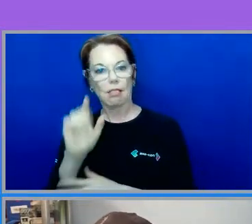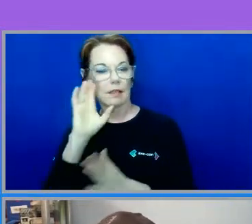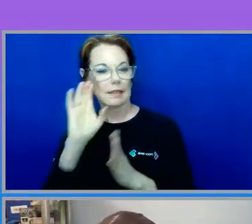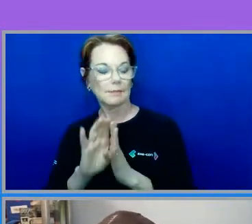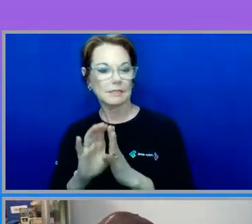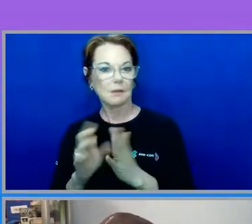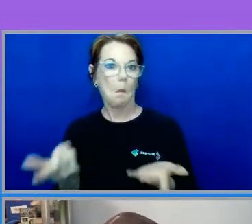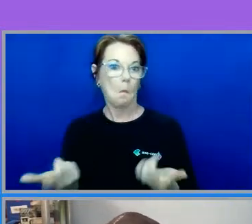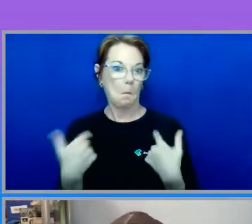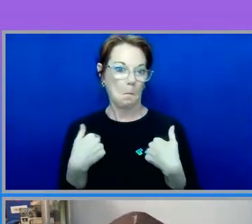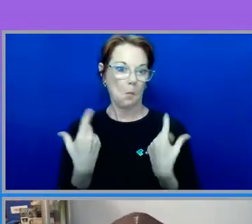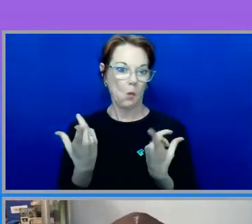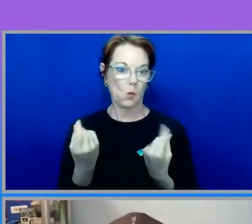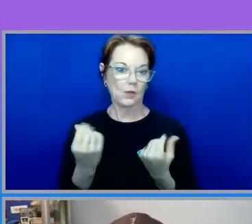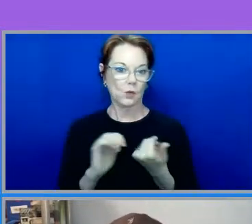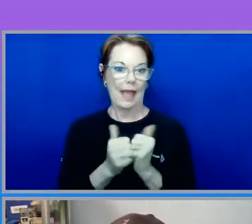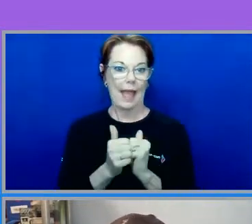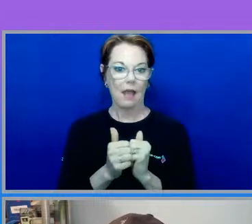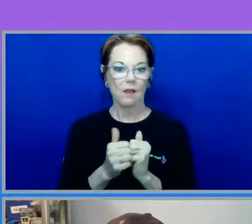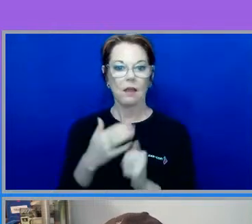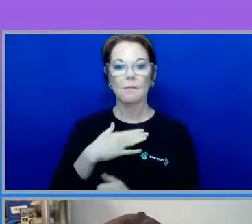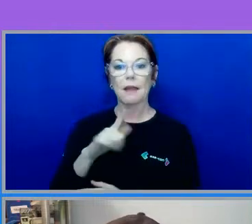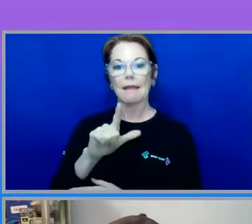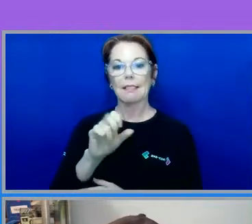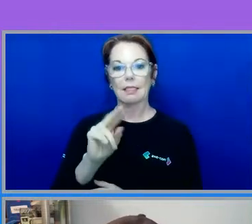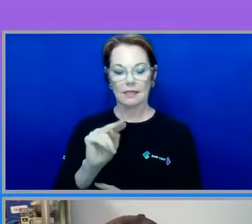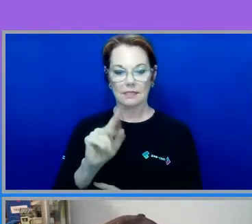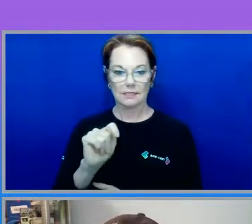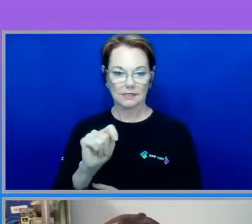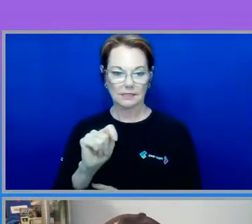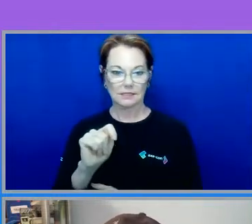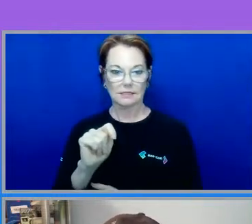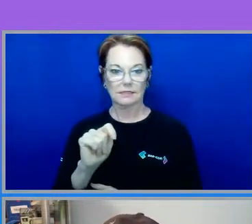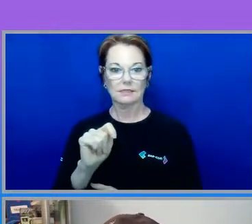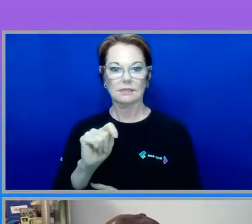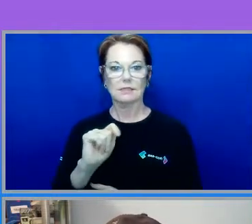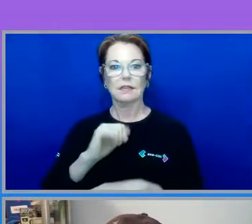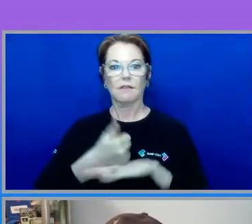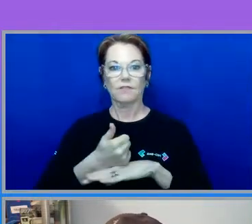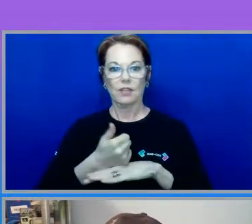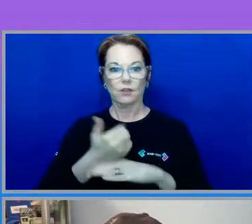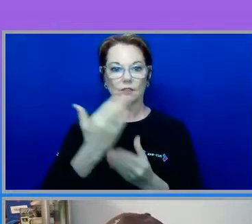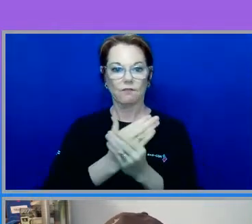do that? Well I go to my linter